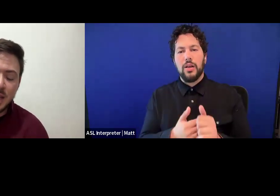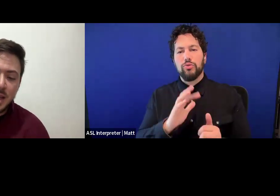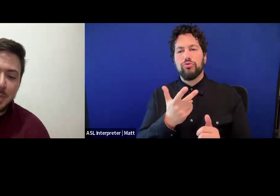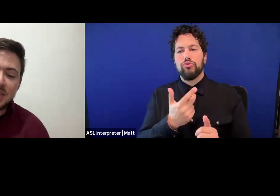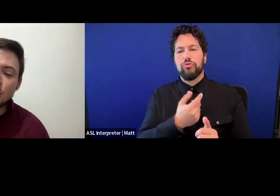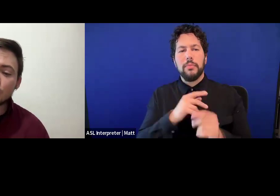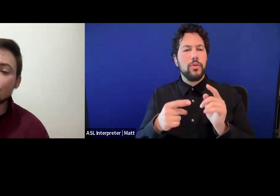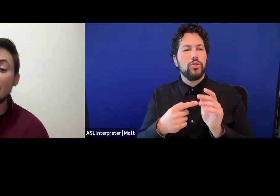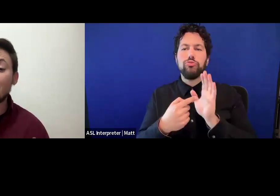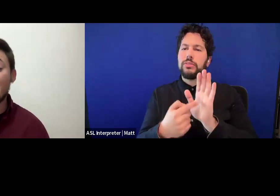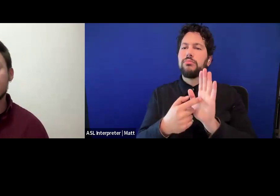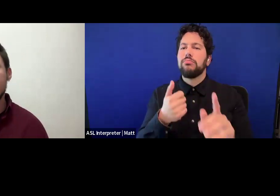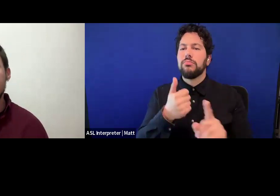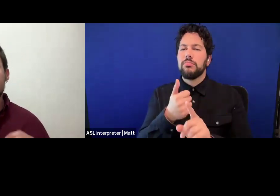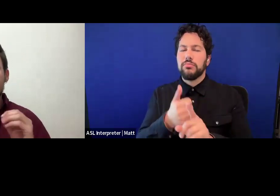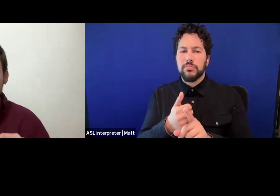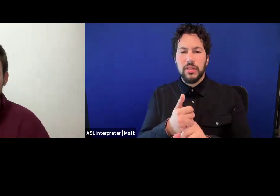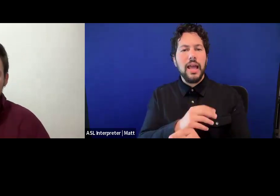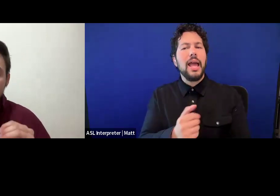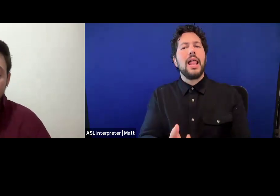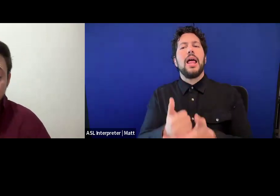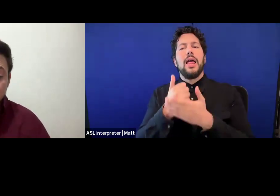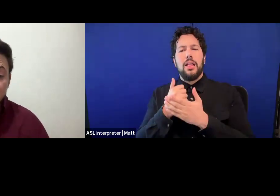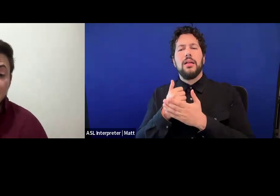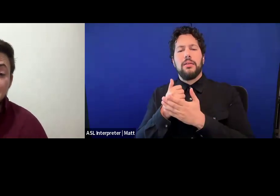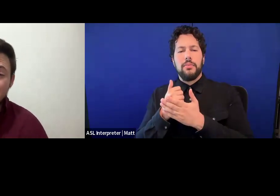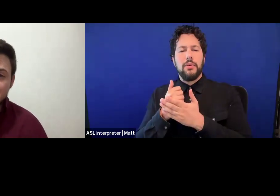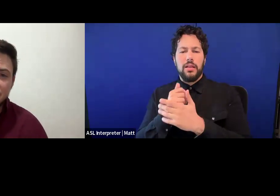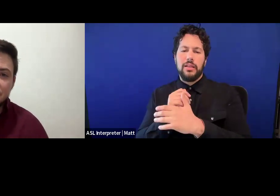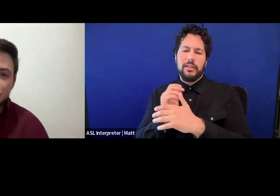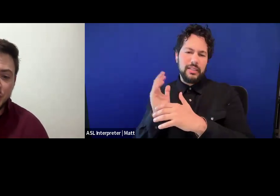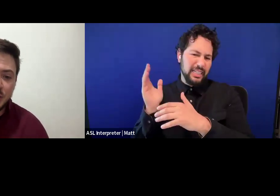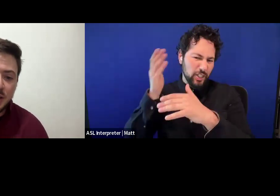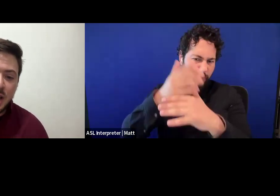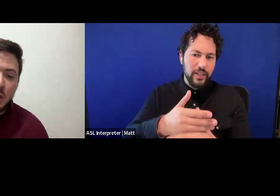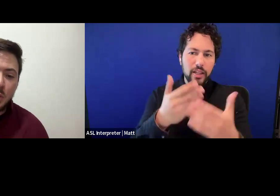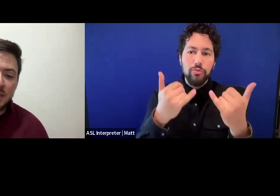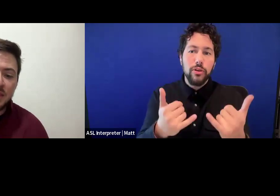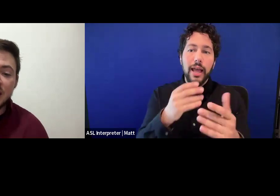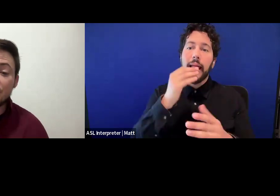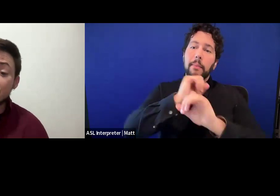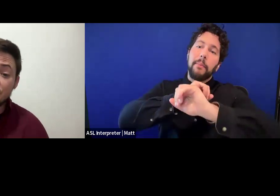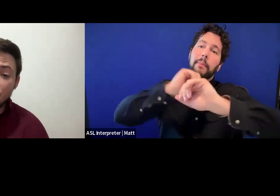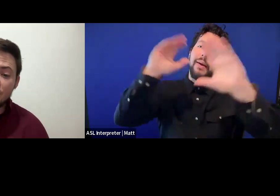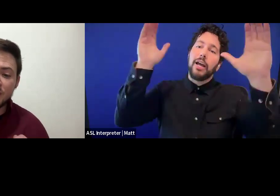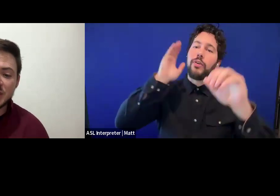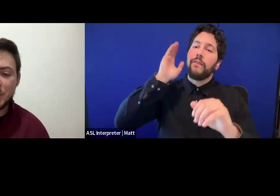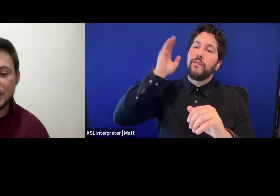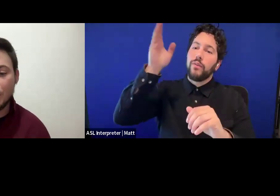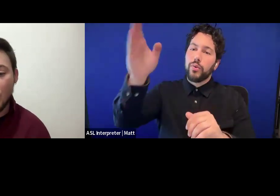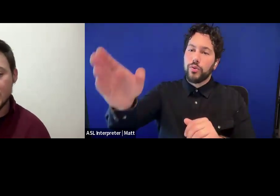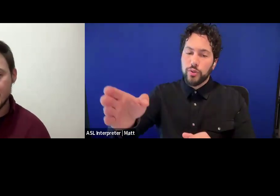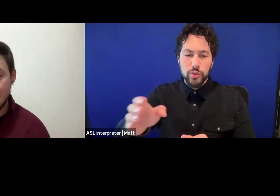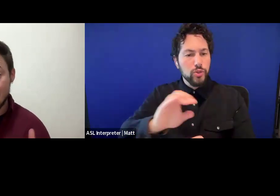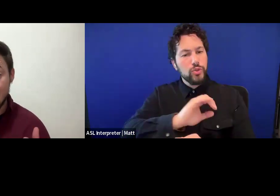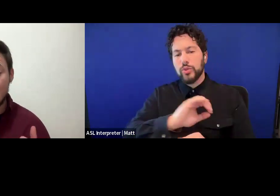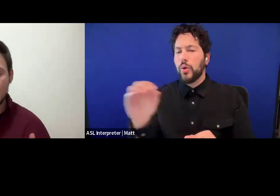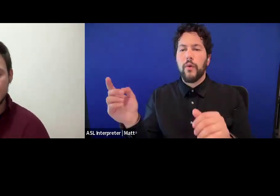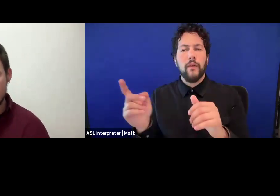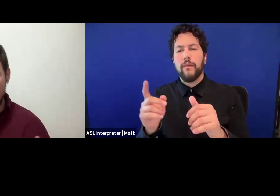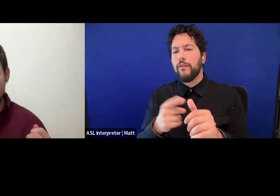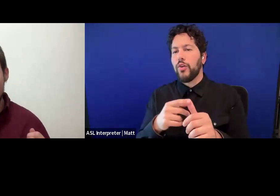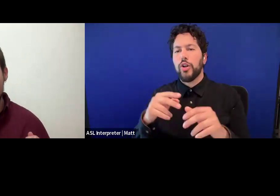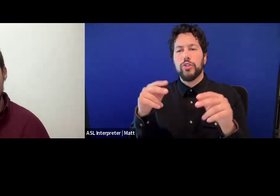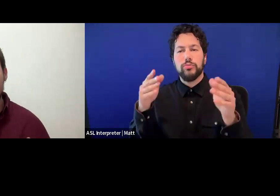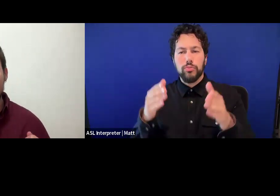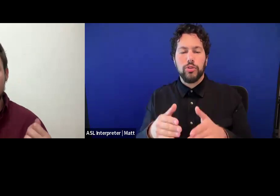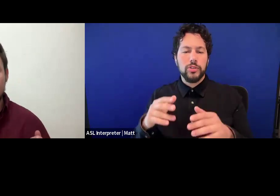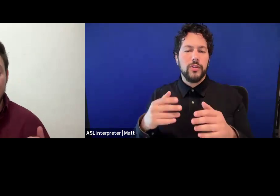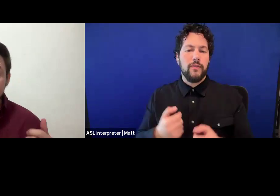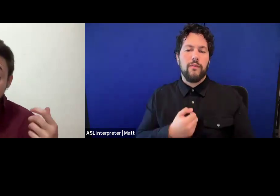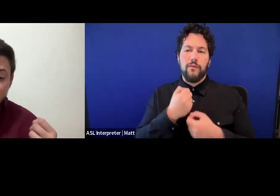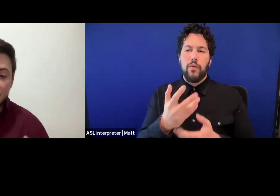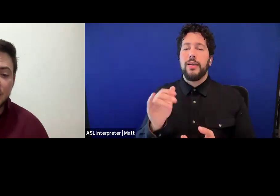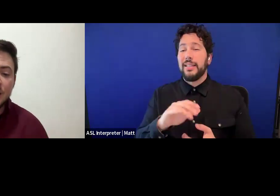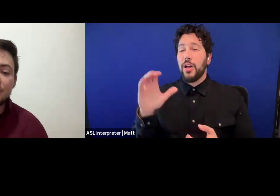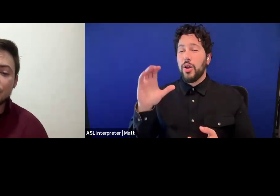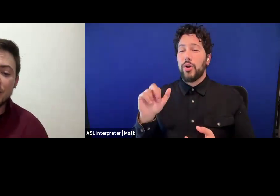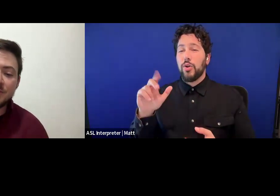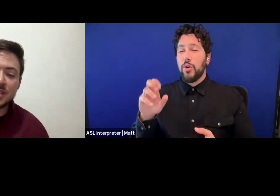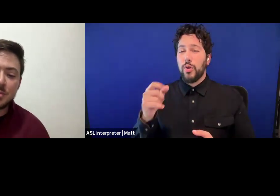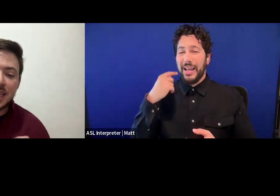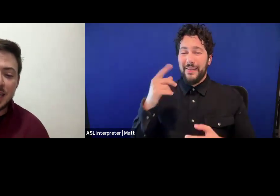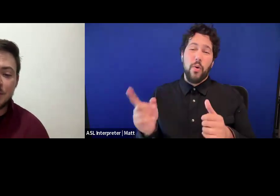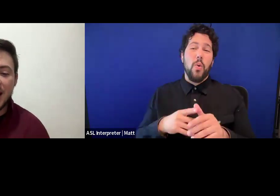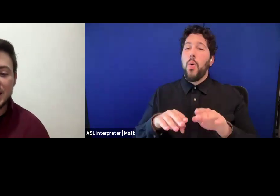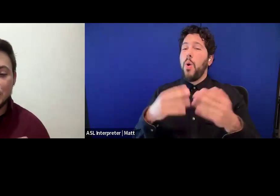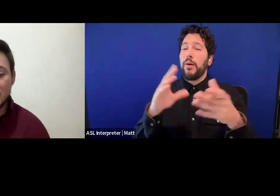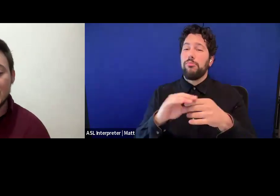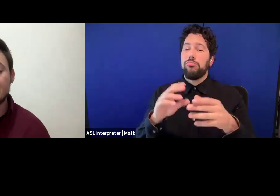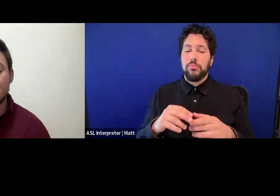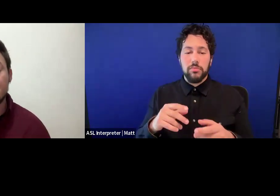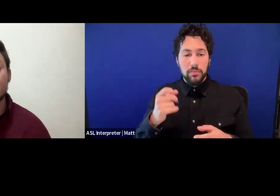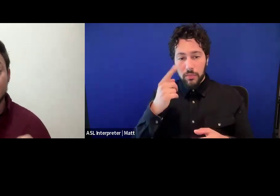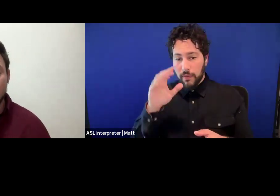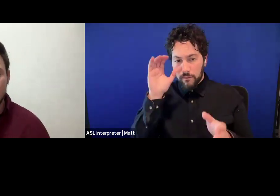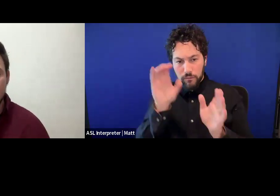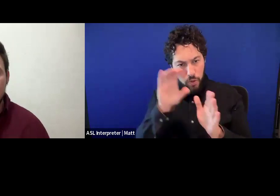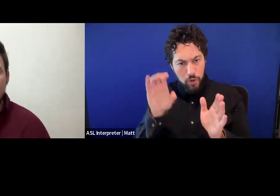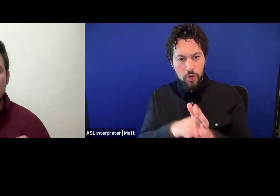But they also help us intervene in the present and imagine the future. When there are no first person voices like Carlos, whom I quoted at the beginning, photographs became an especially interesting resource.